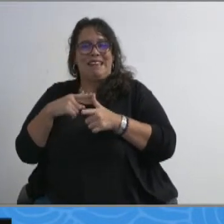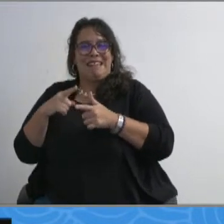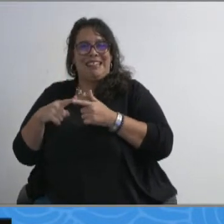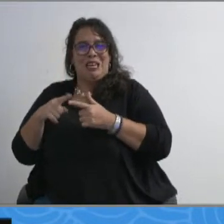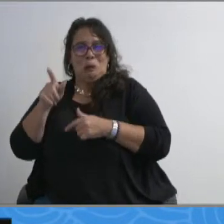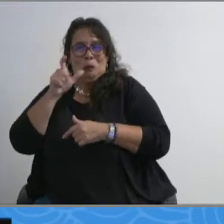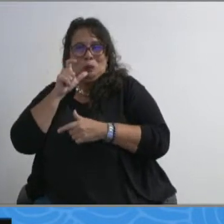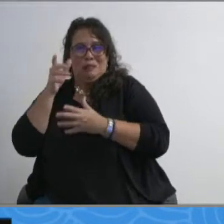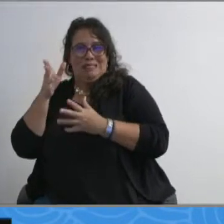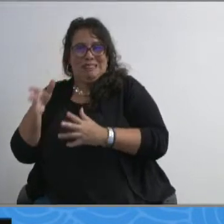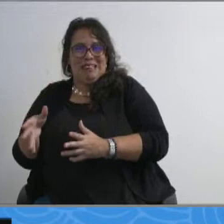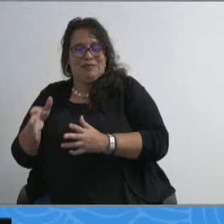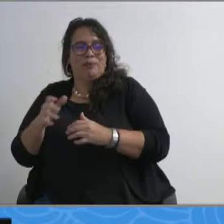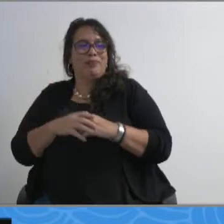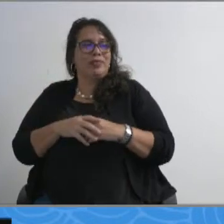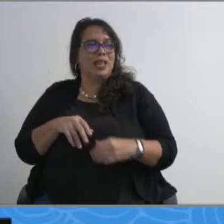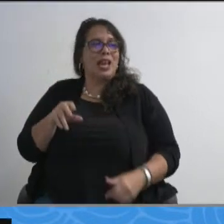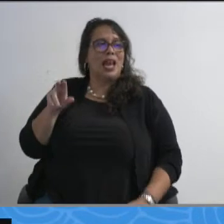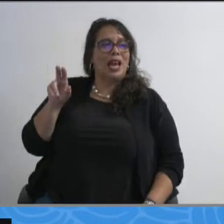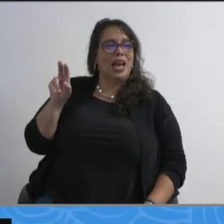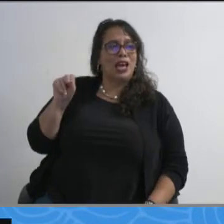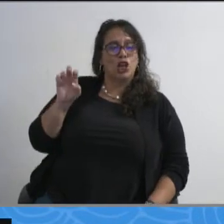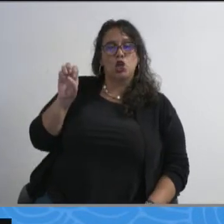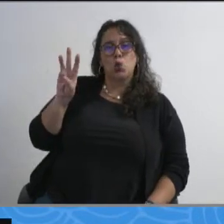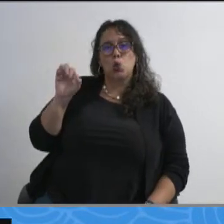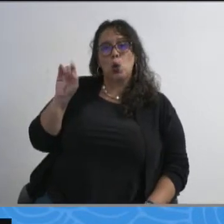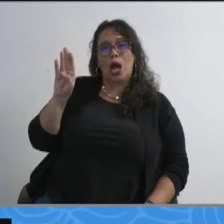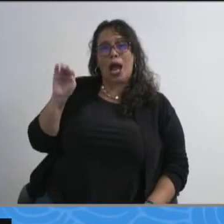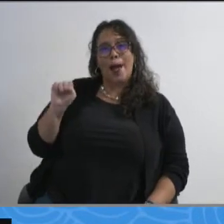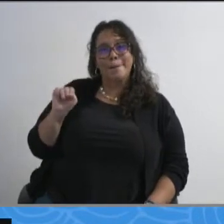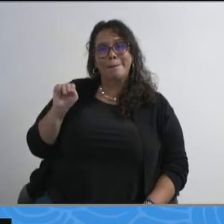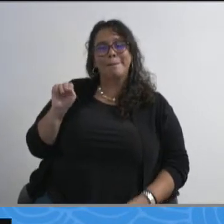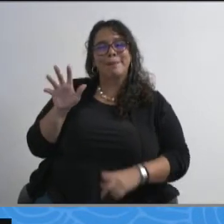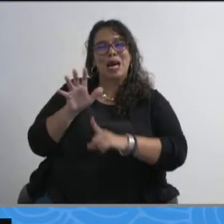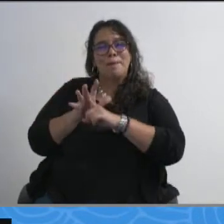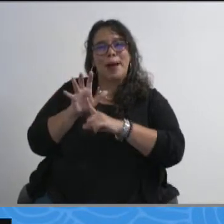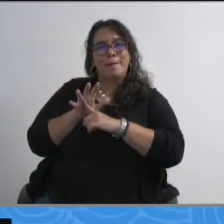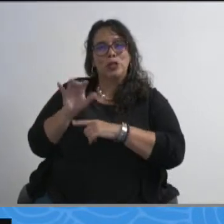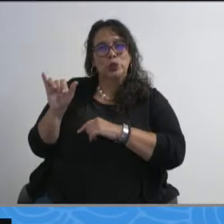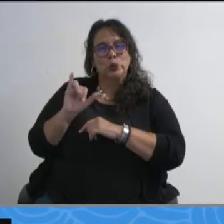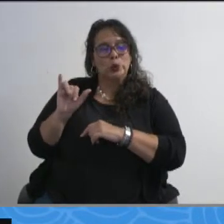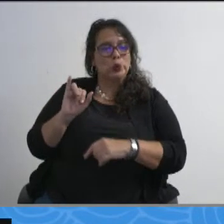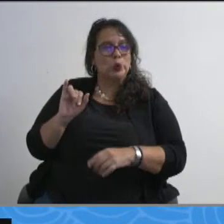You know, Newcomb also tends to be a popular school, but it's really small. They only have 105 fifth graders.